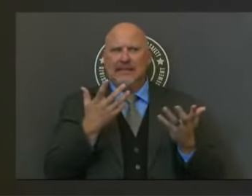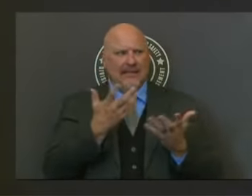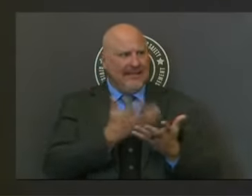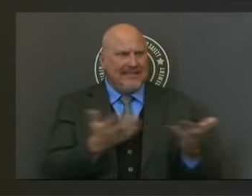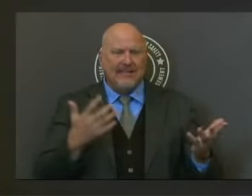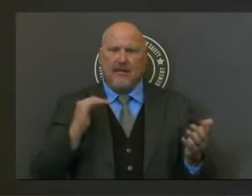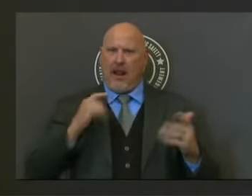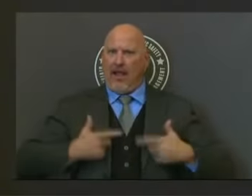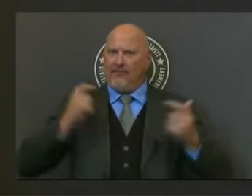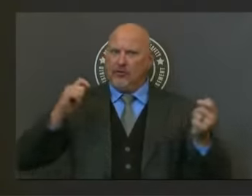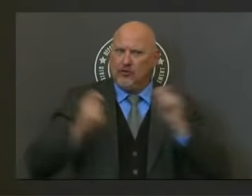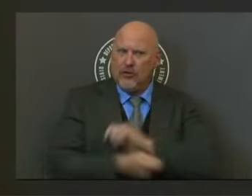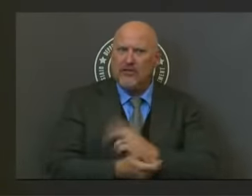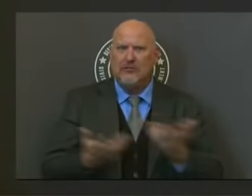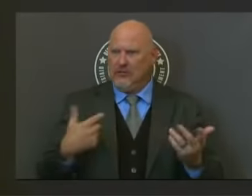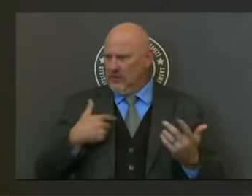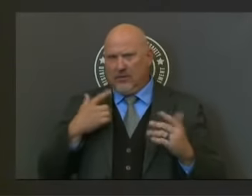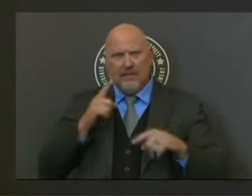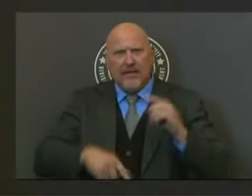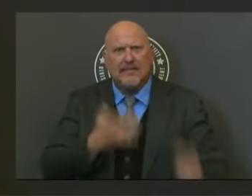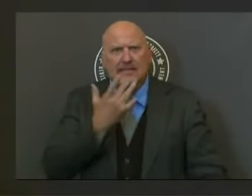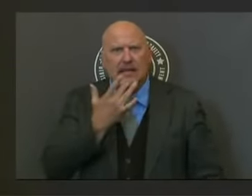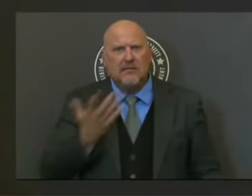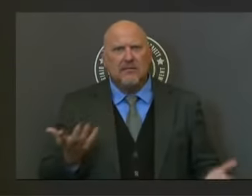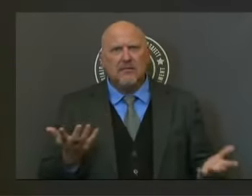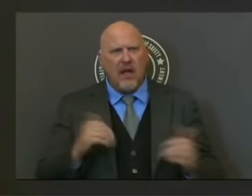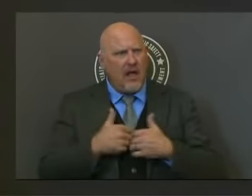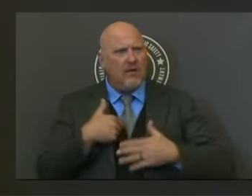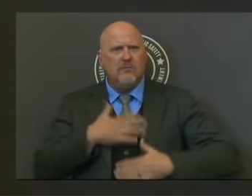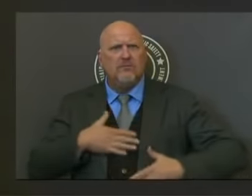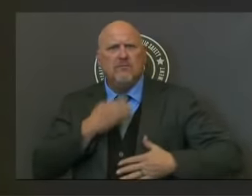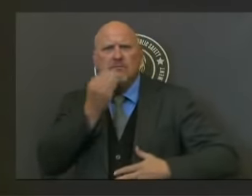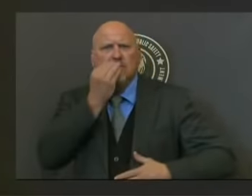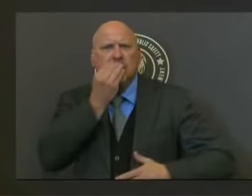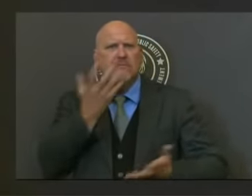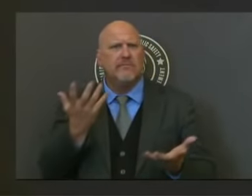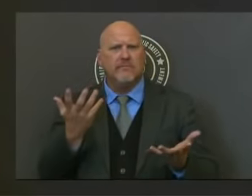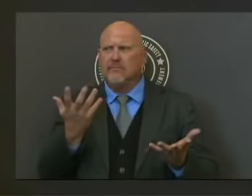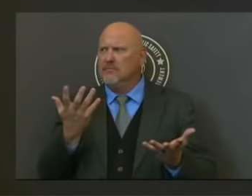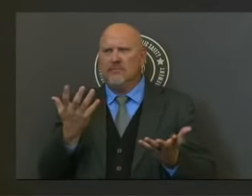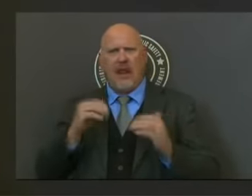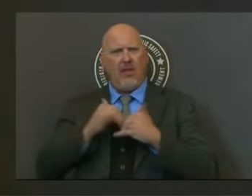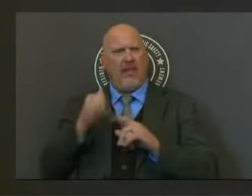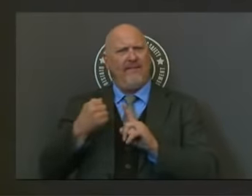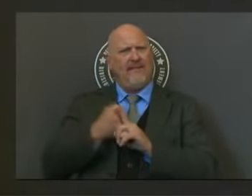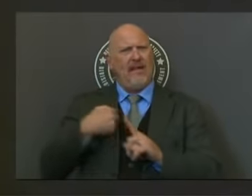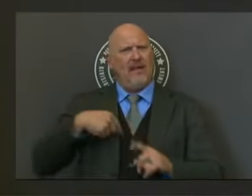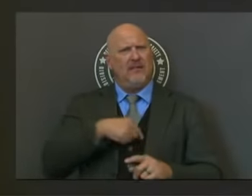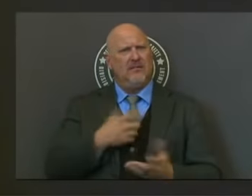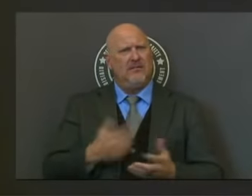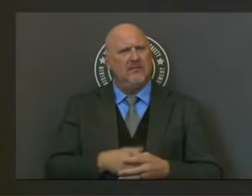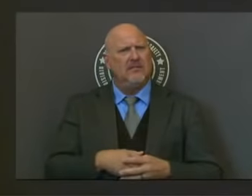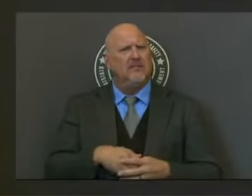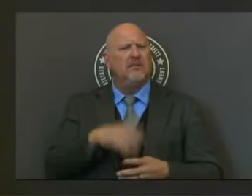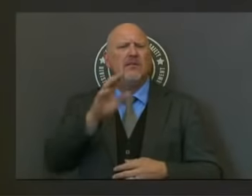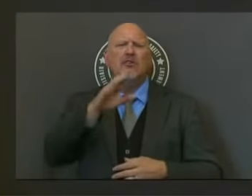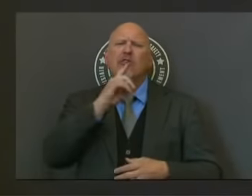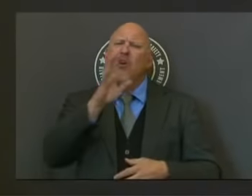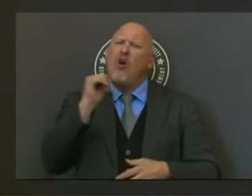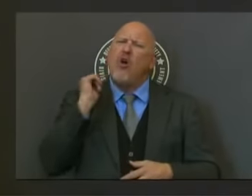long term effects are something